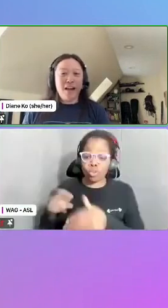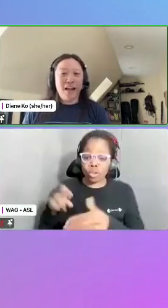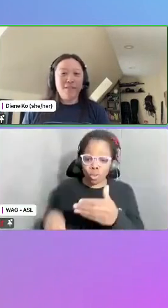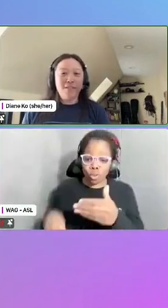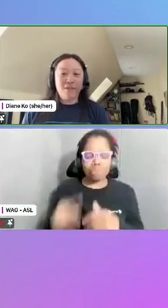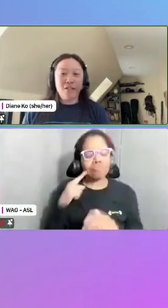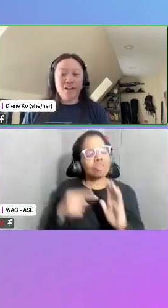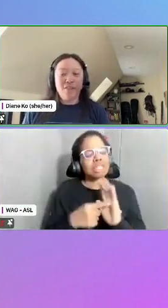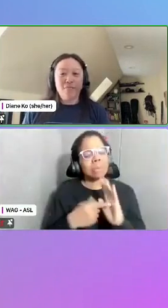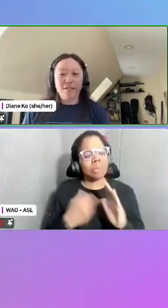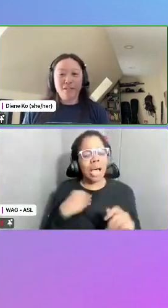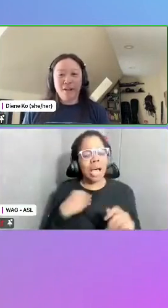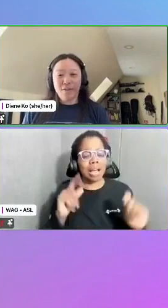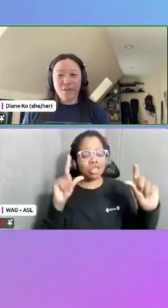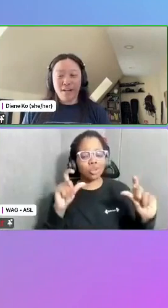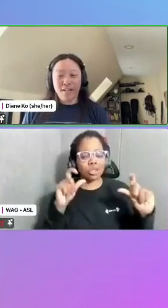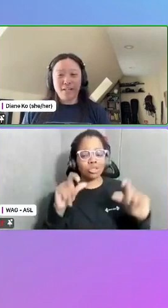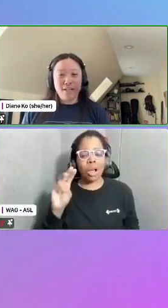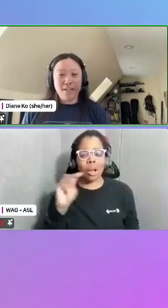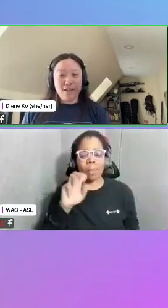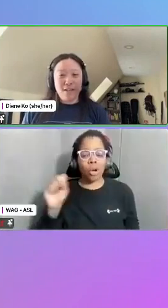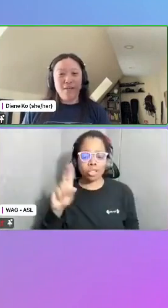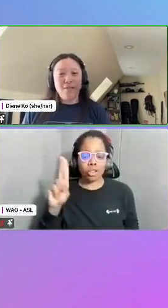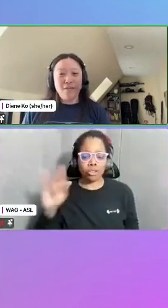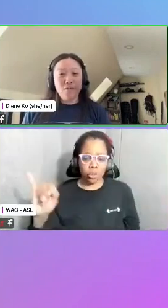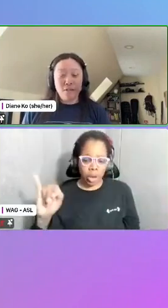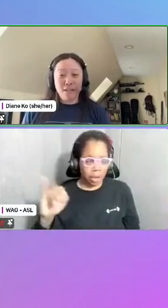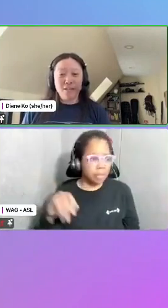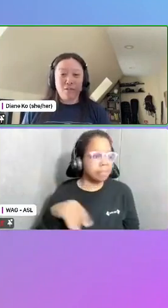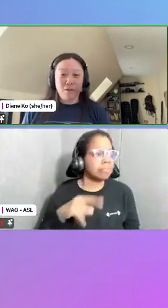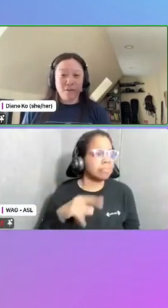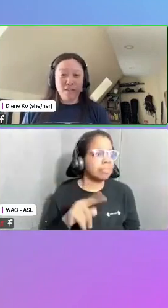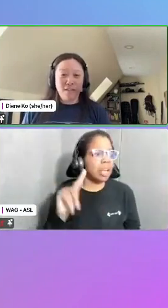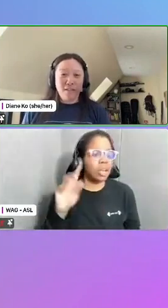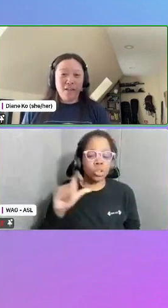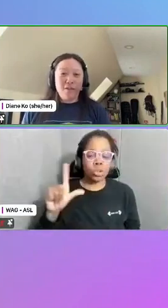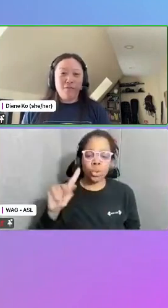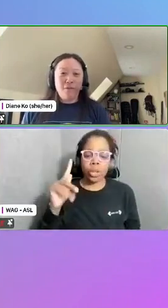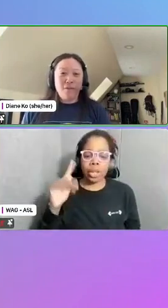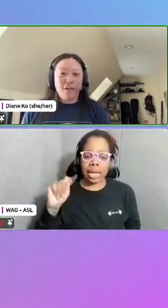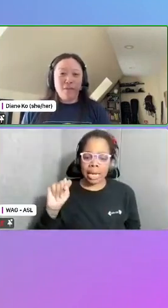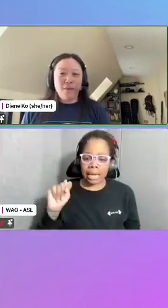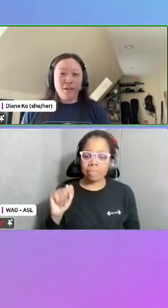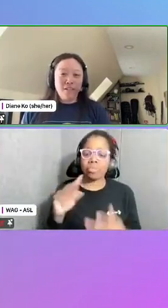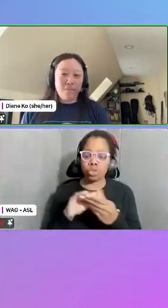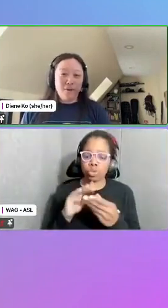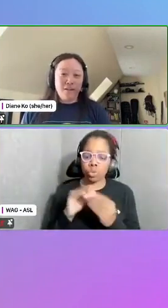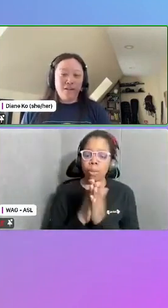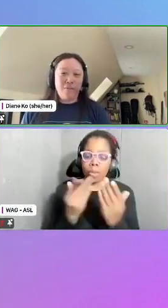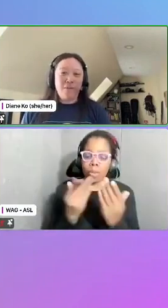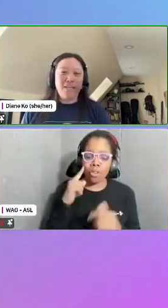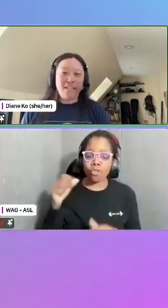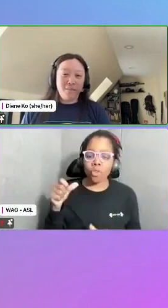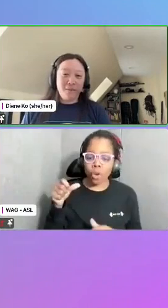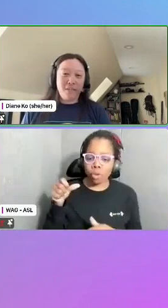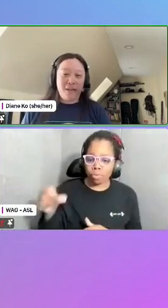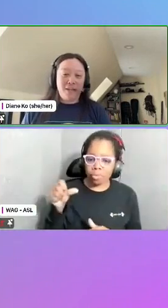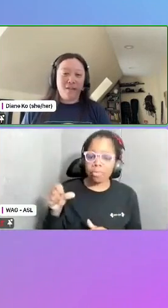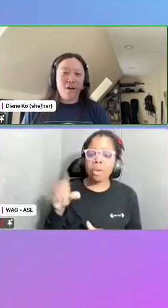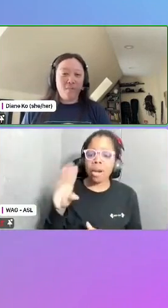contextual semantics like heading hierarchy harder to control. Using React contacts can help work around this